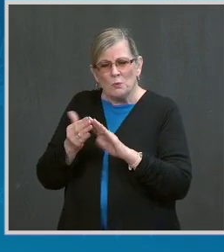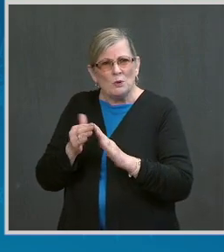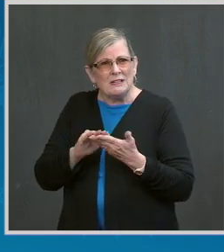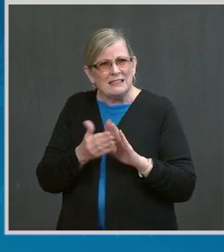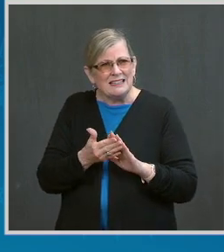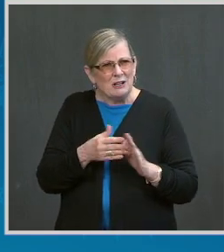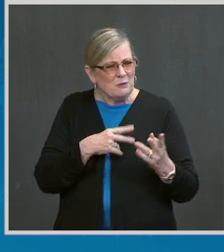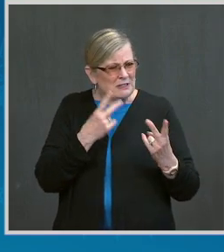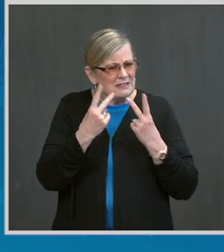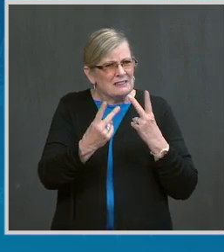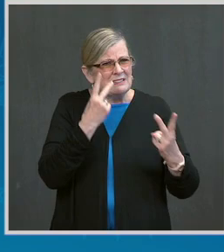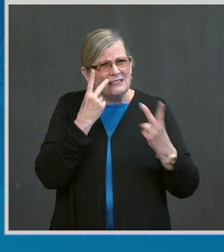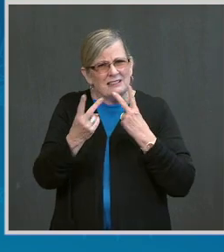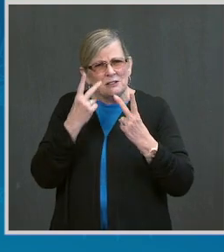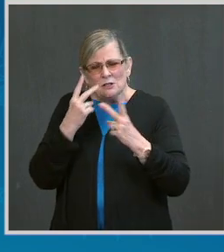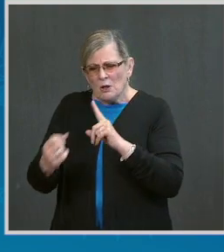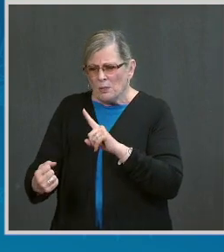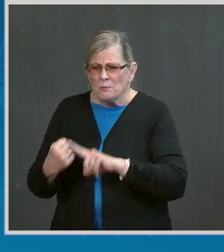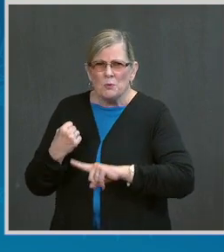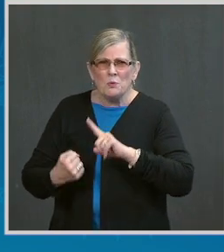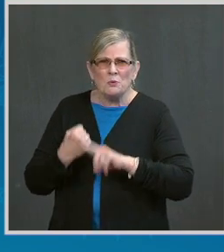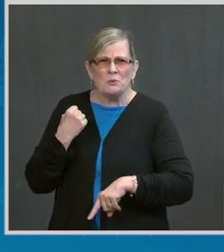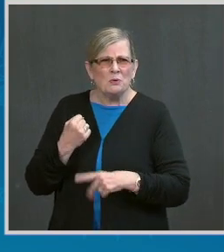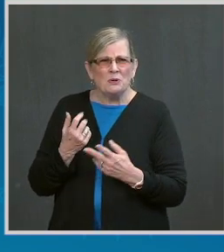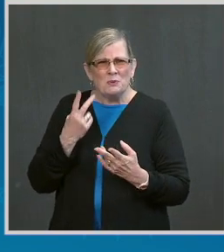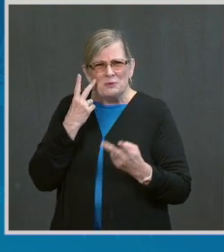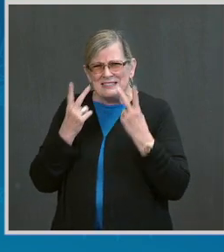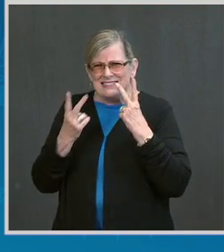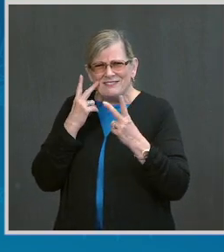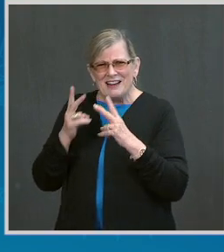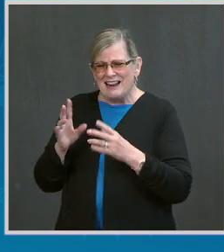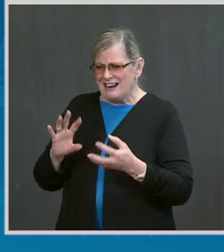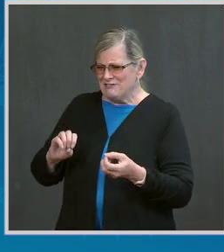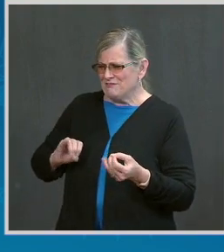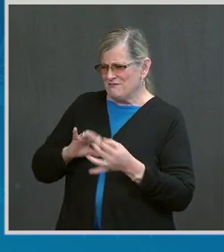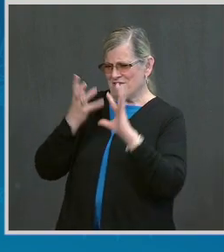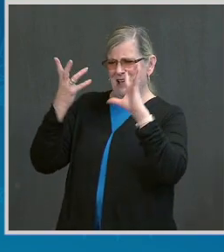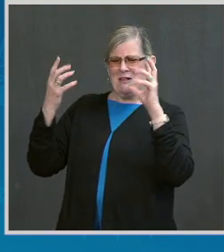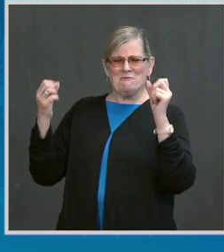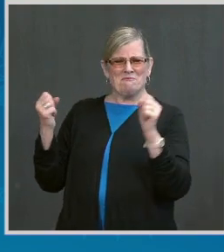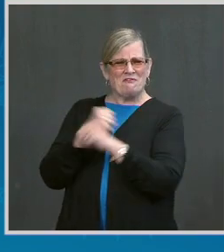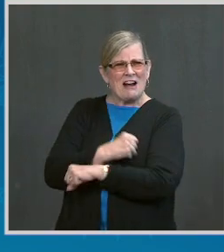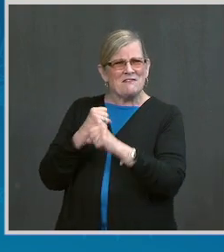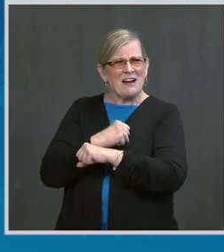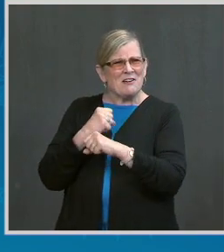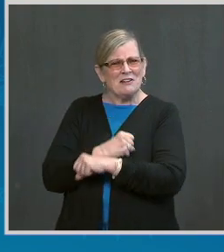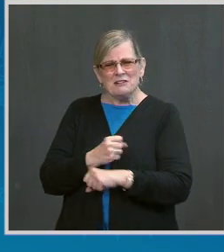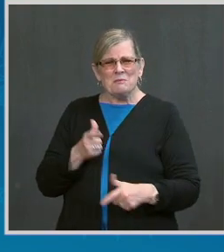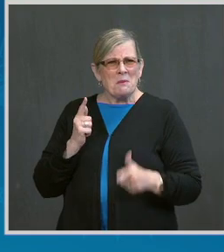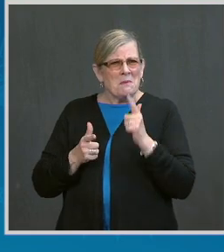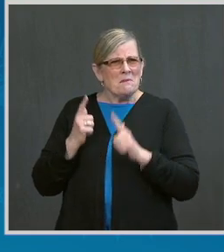when we've seen the viciousness of it all. And we all see that. And as a member of this community,